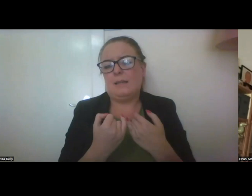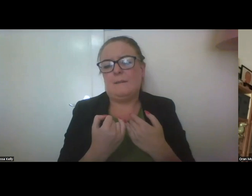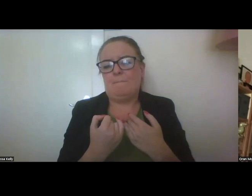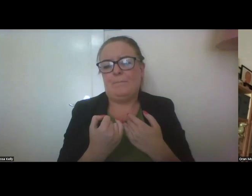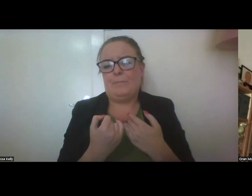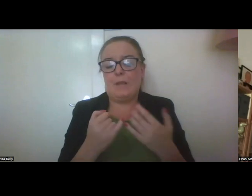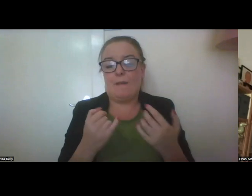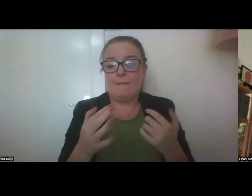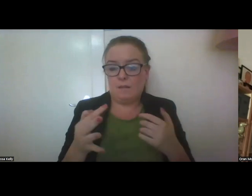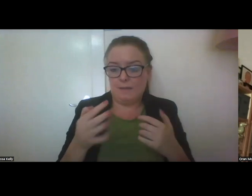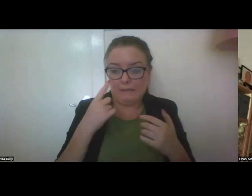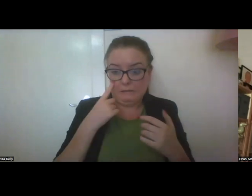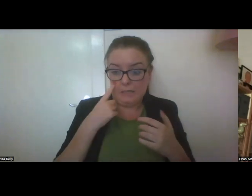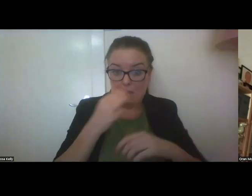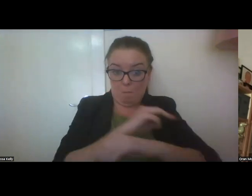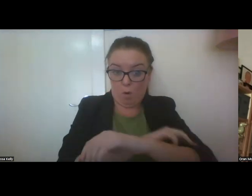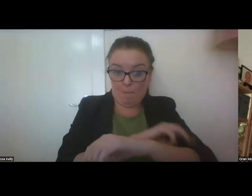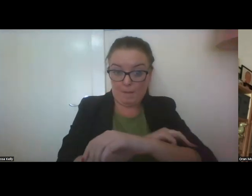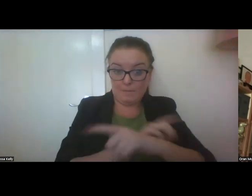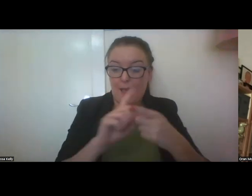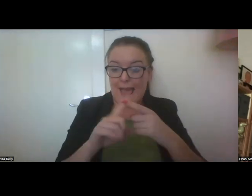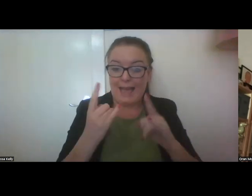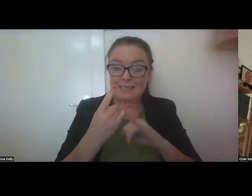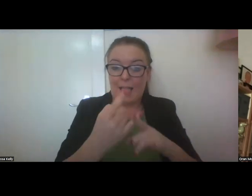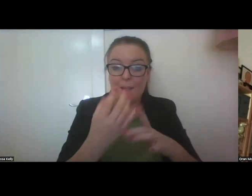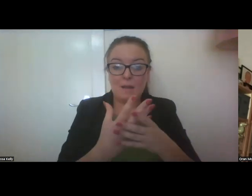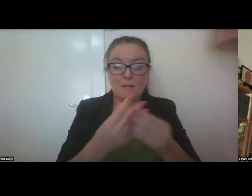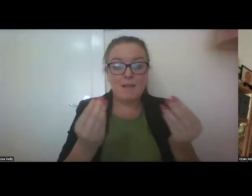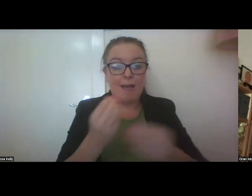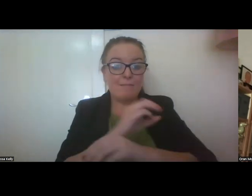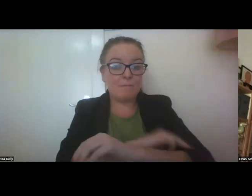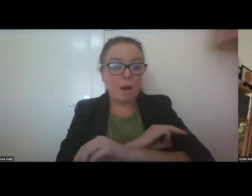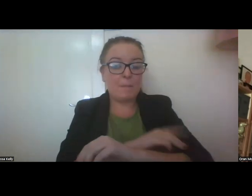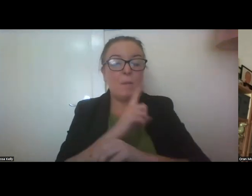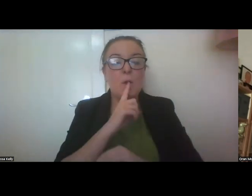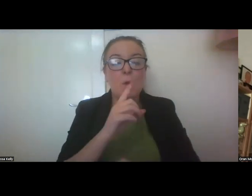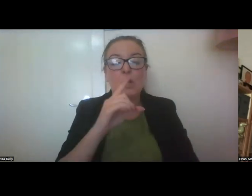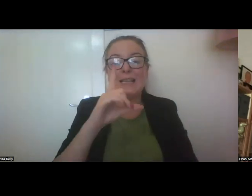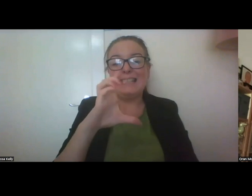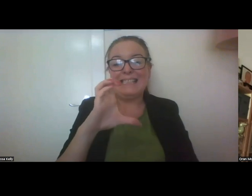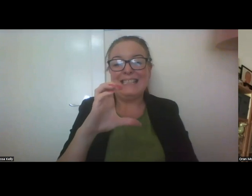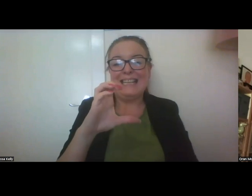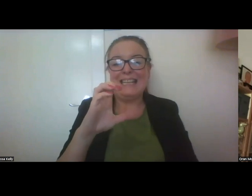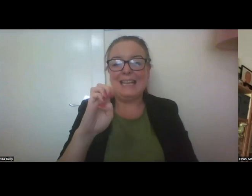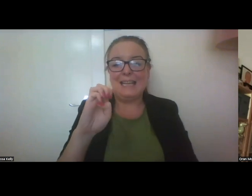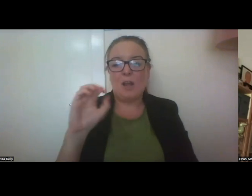and then also help them to solve those particular problems. But our CEO, from personal experience, he always felt that he wanted